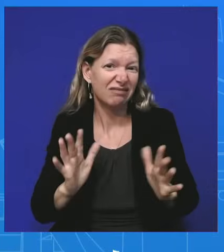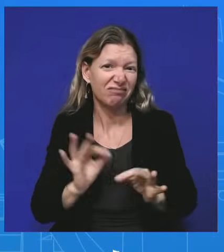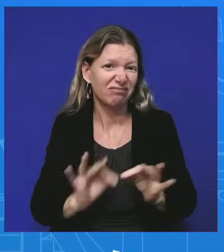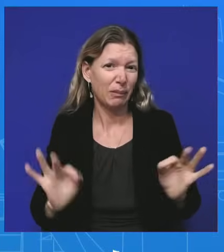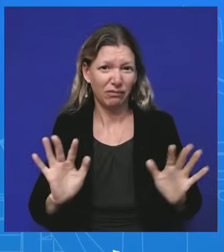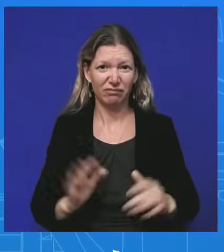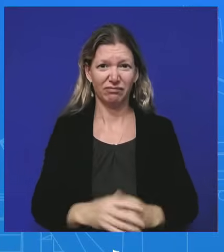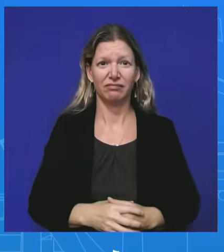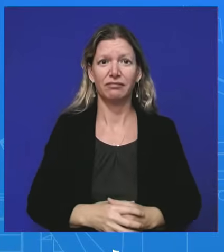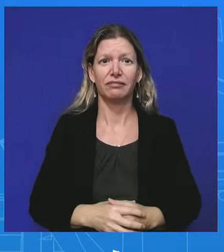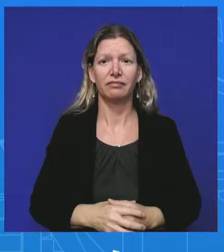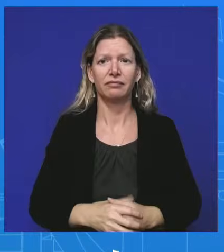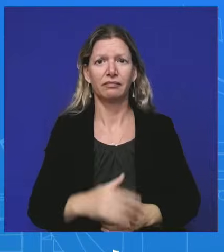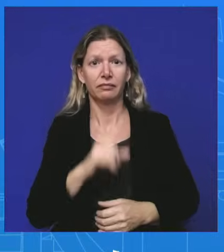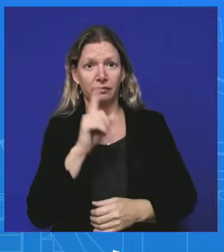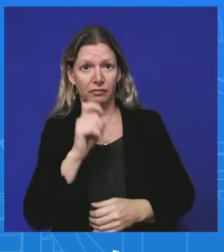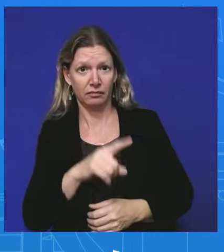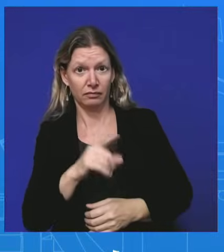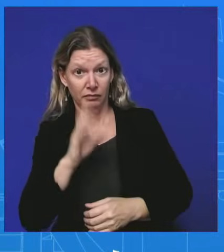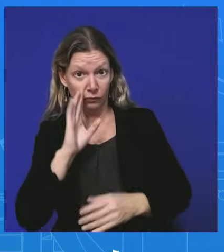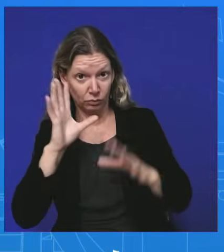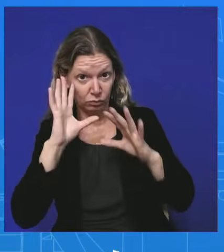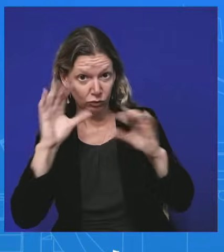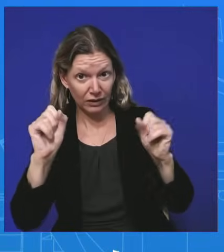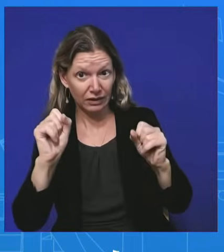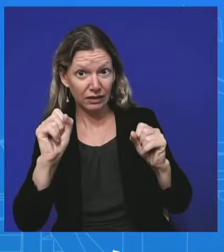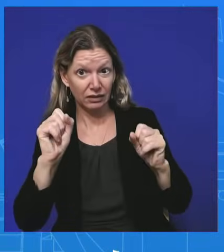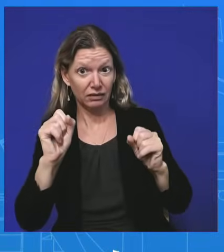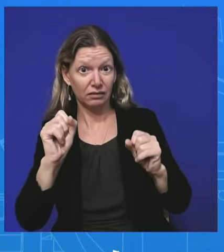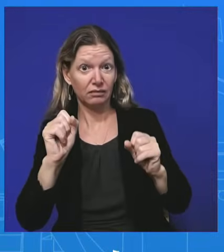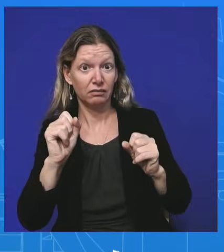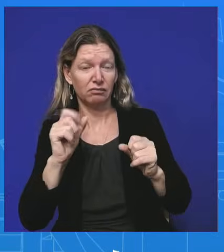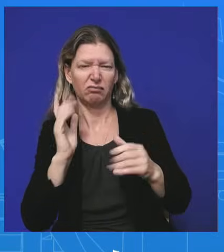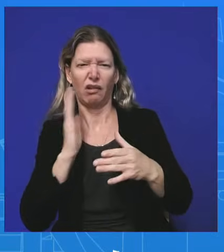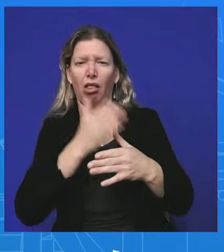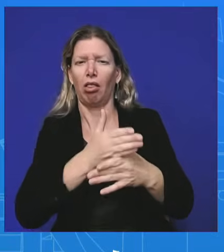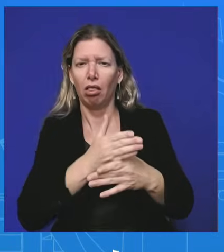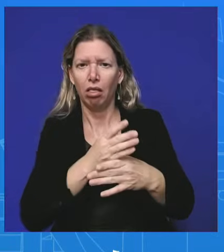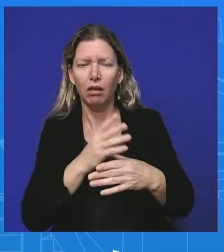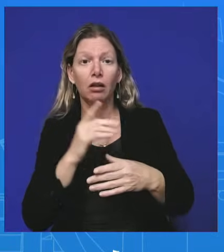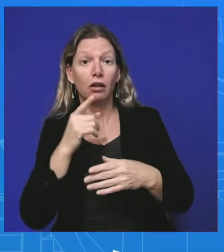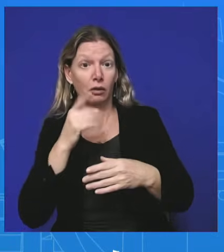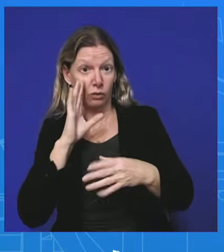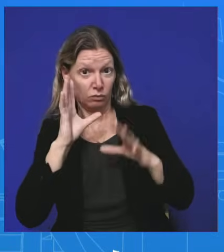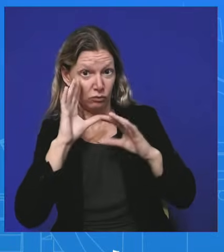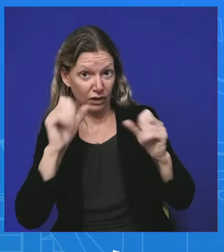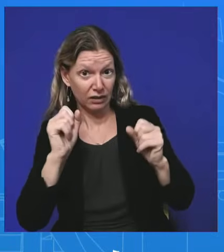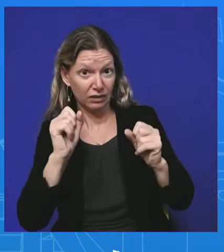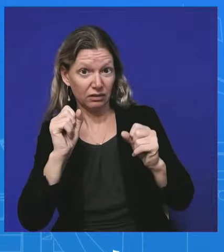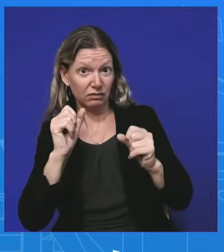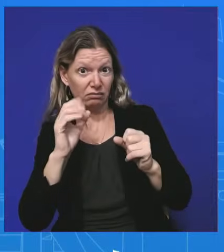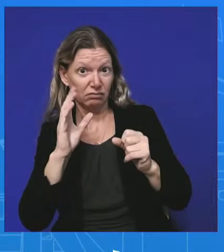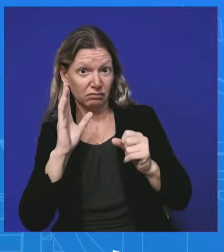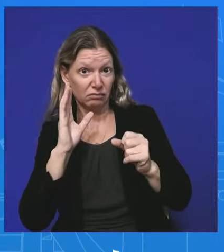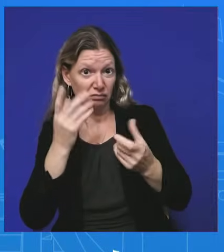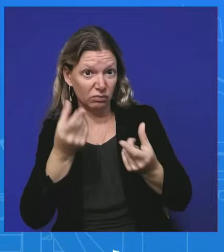these students, as the mayor said, want to talk to him about Gaza. Ms. Jean-Pierre: You're going to have to -- you're going to have to tune in. You have to tune in. The Press: Okay. Ms. Jean-Pierre: I don't know if you're traveling with us, but you're going to have to tune in.